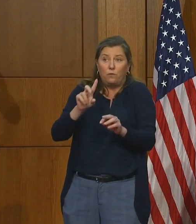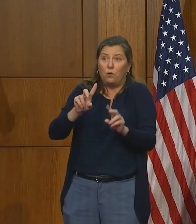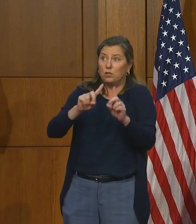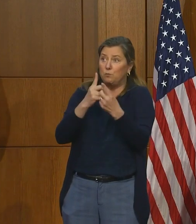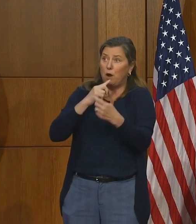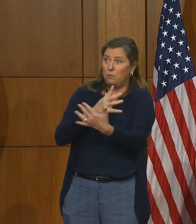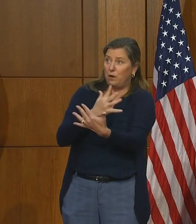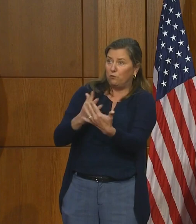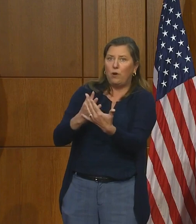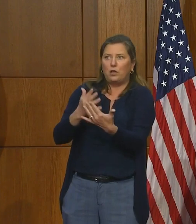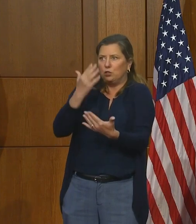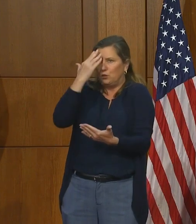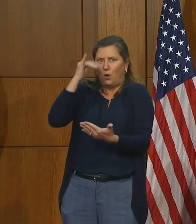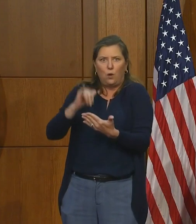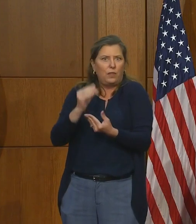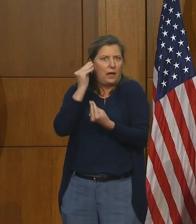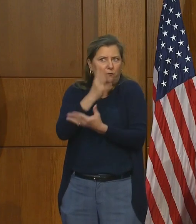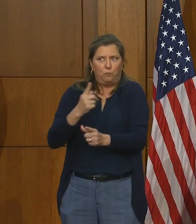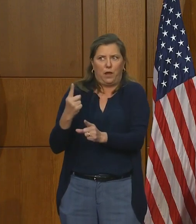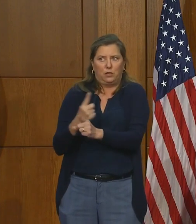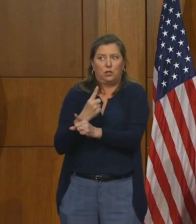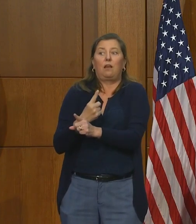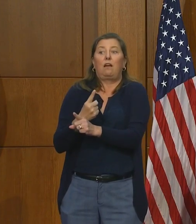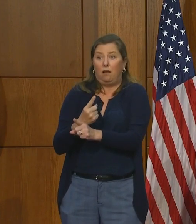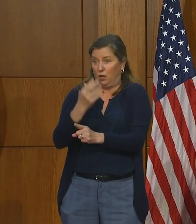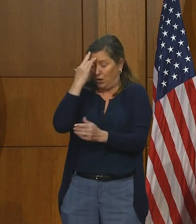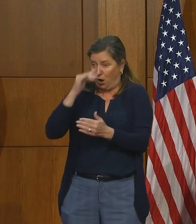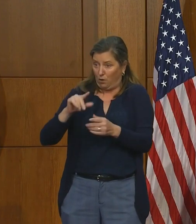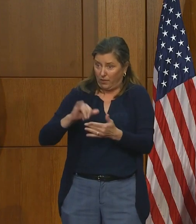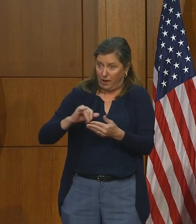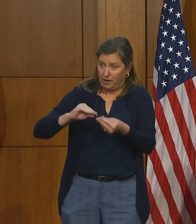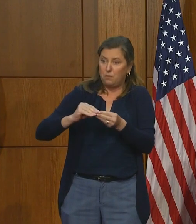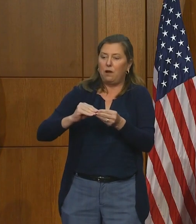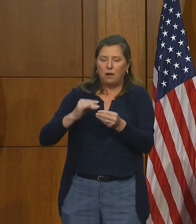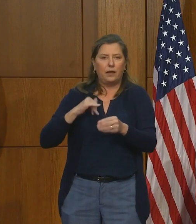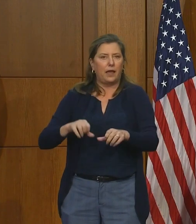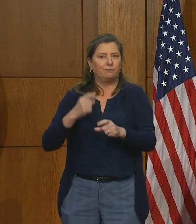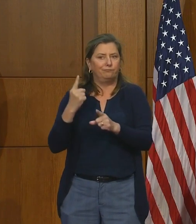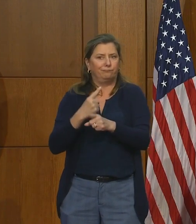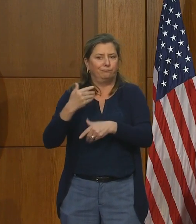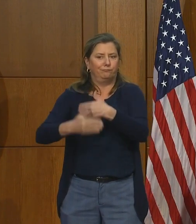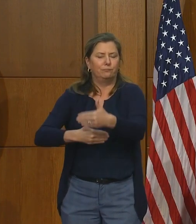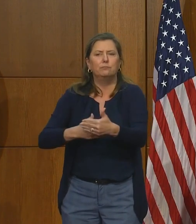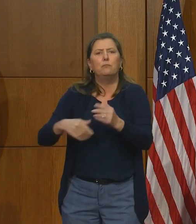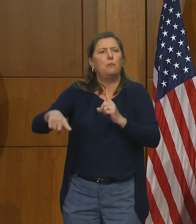EXTREMELY IMPORTANT FOR D. O. C. TO HAVE THAT INFORMATION SO